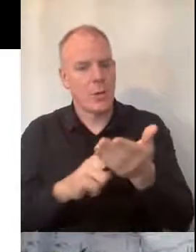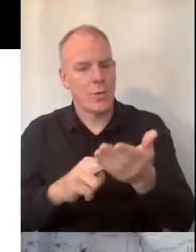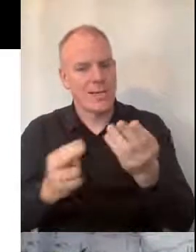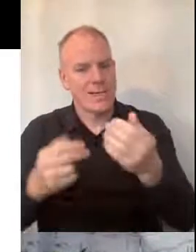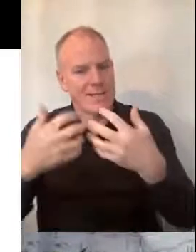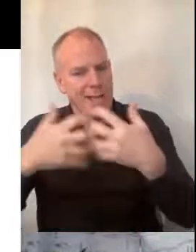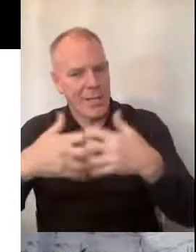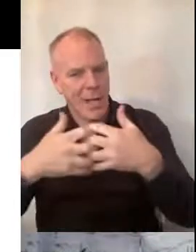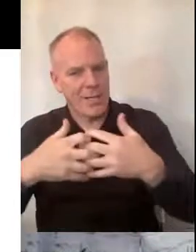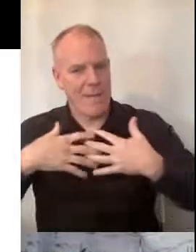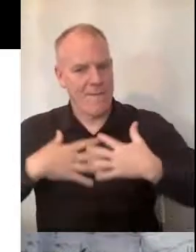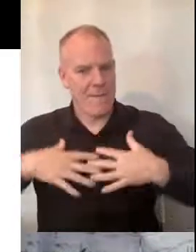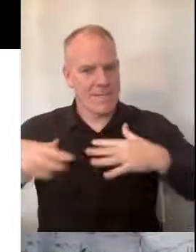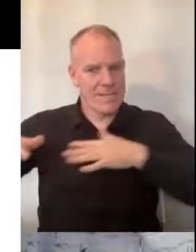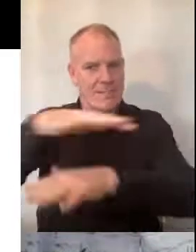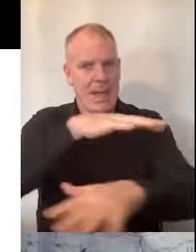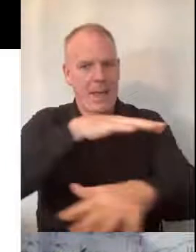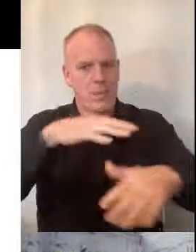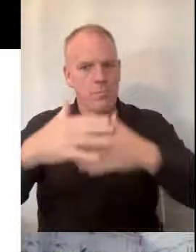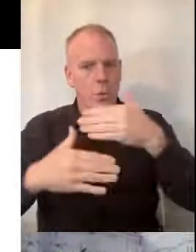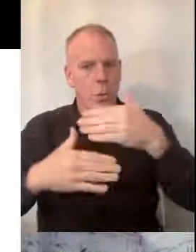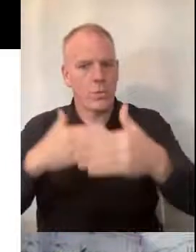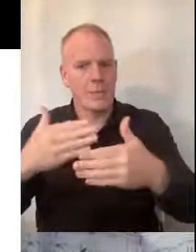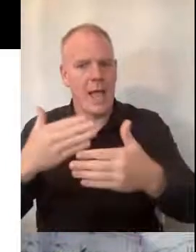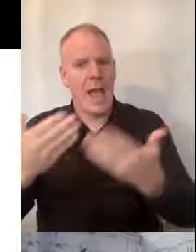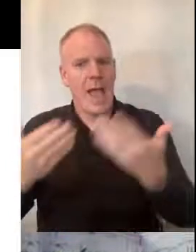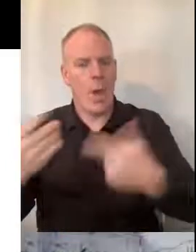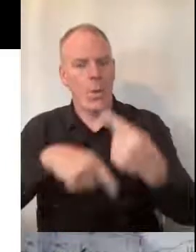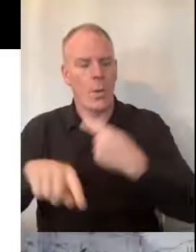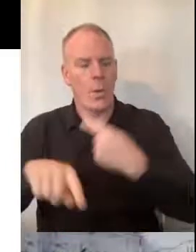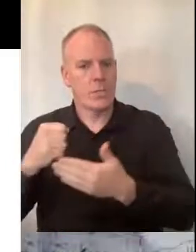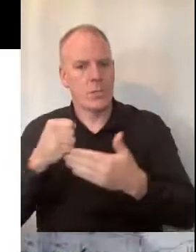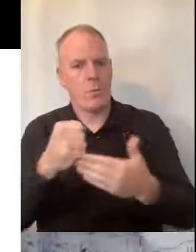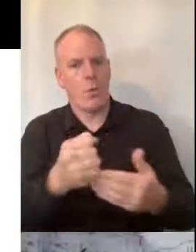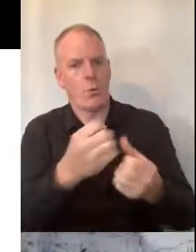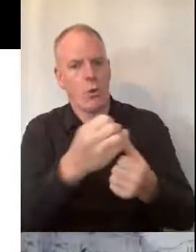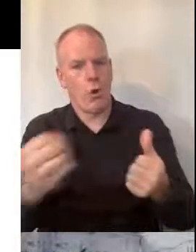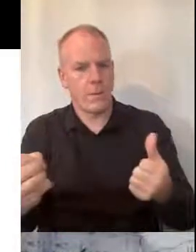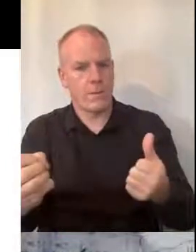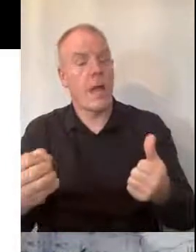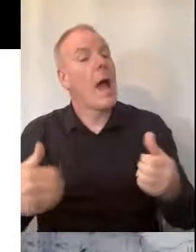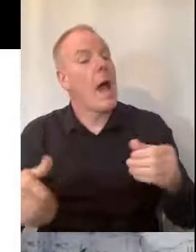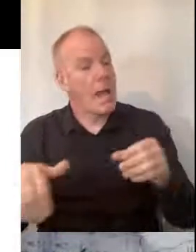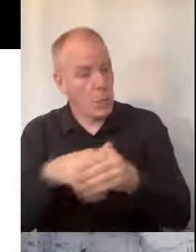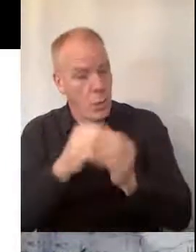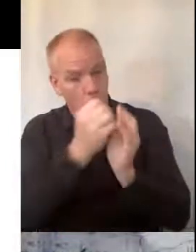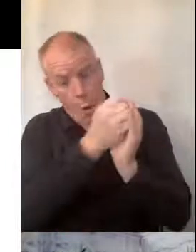Our process is and how we serve and support others. And I'm in queue including all of our community.